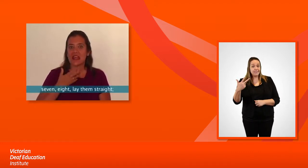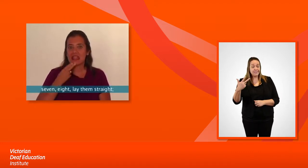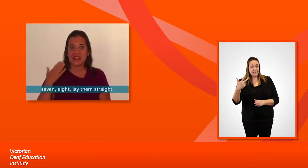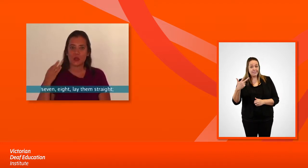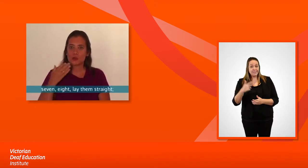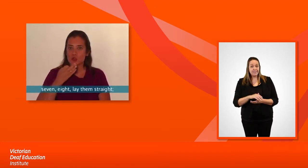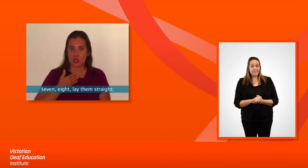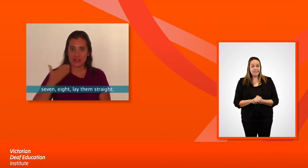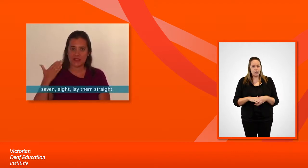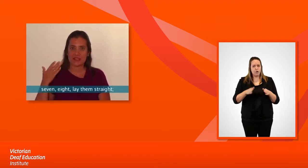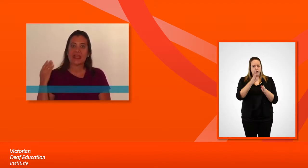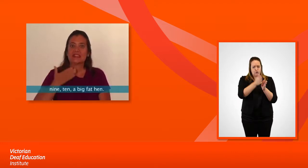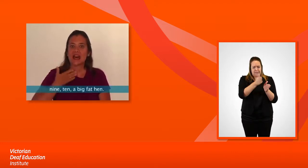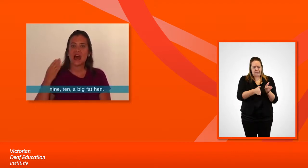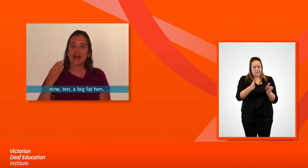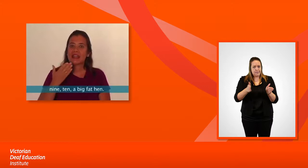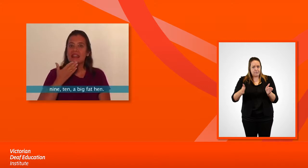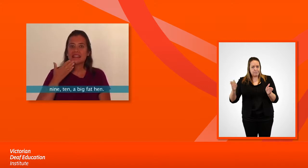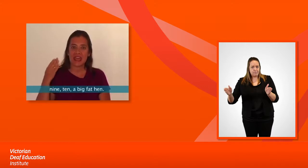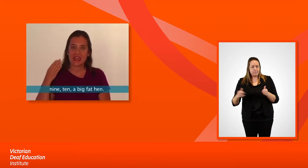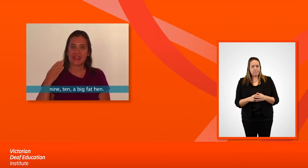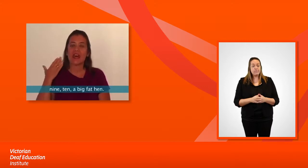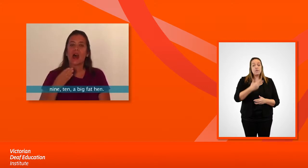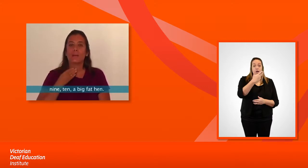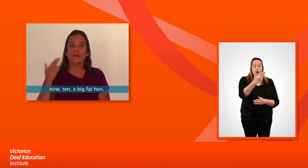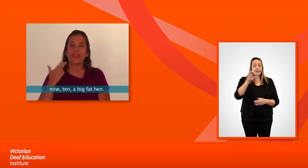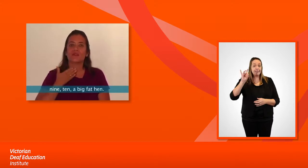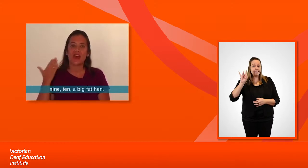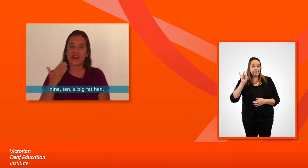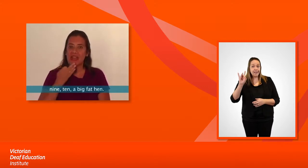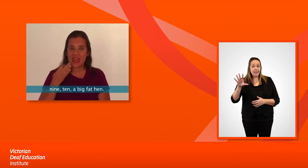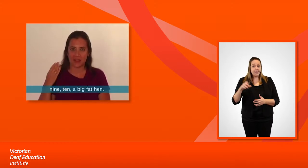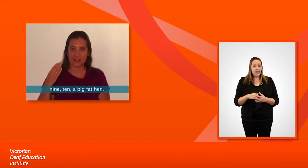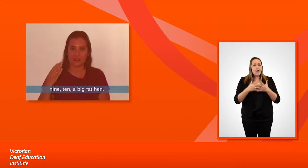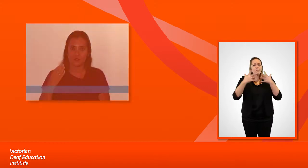Nine, ten, a big fat hen.